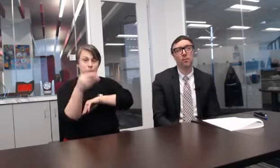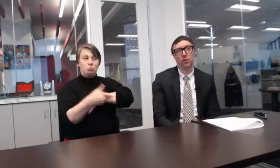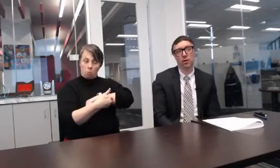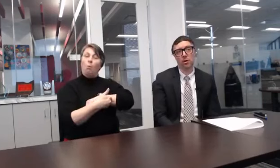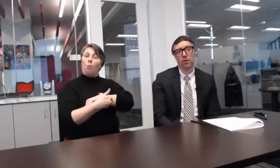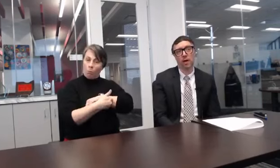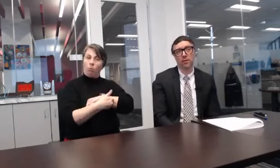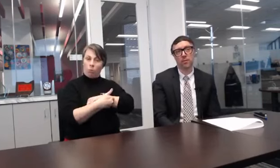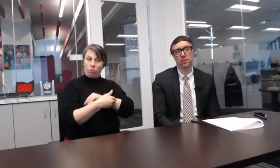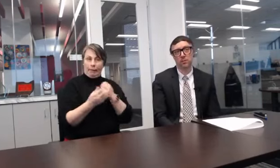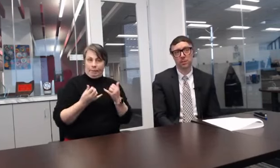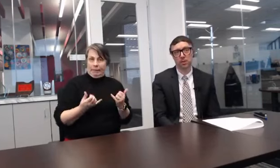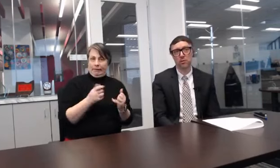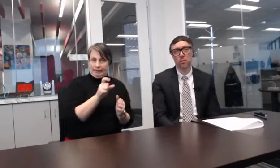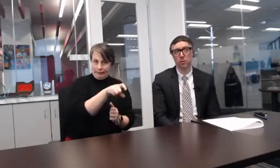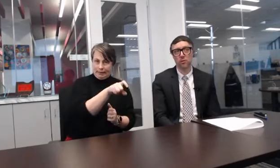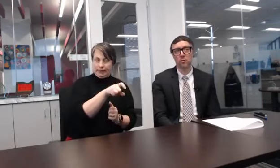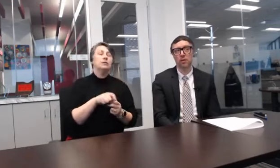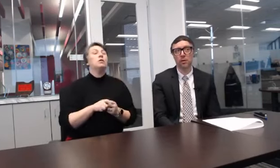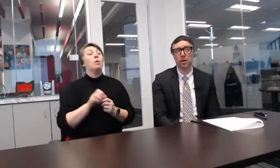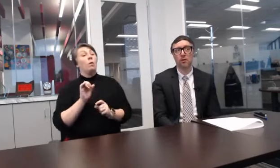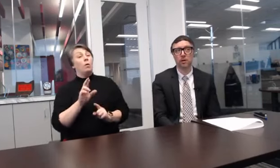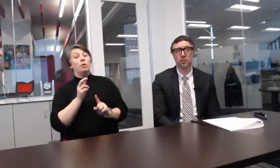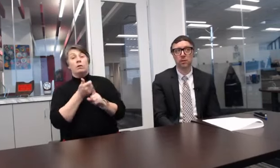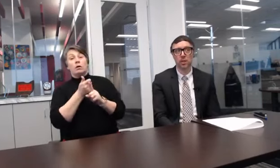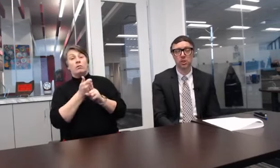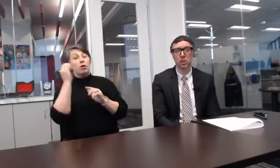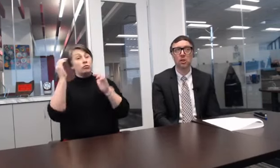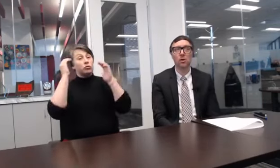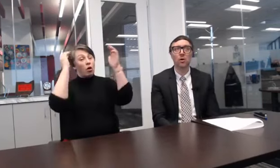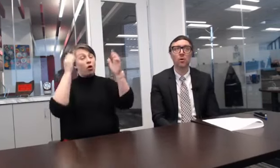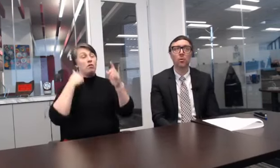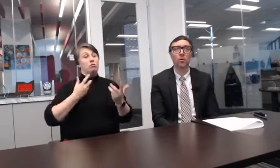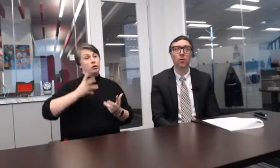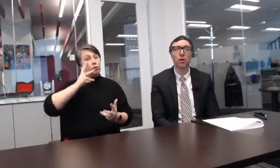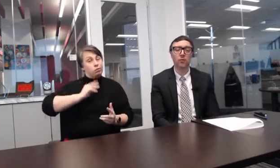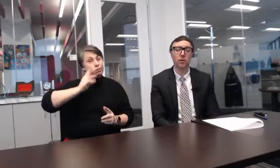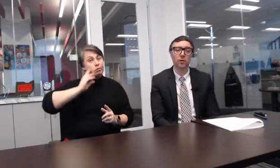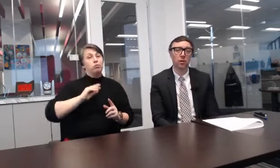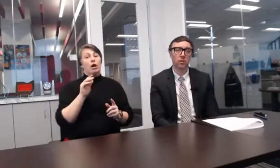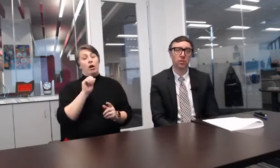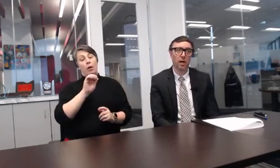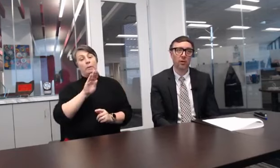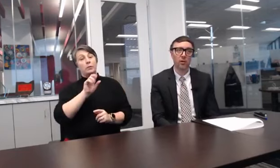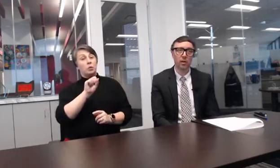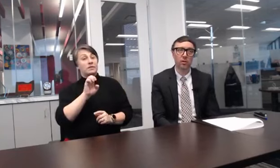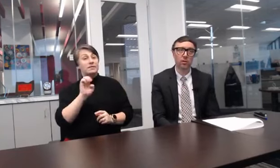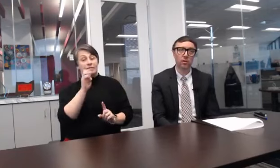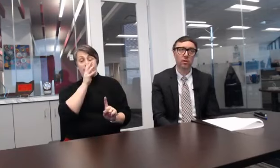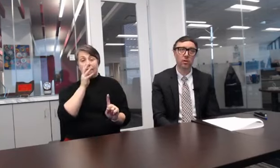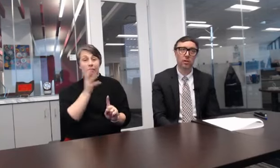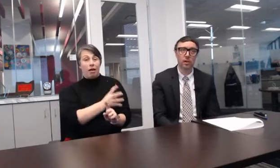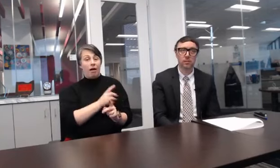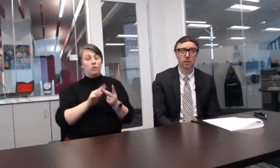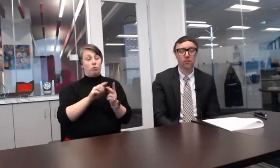If you're an adult and you have been subjected to abuse, neglect or exploitation. Or if you're an adult or child and you're in an ICF